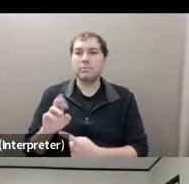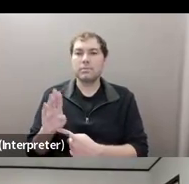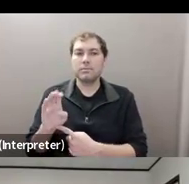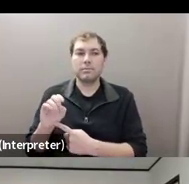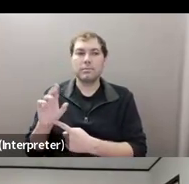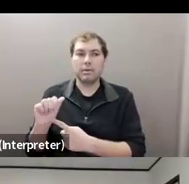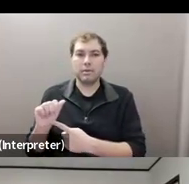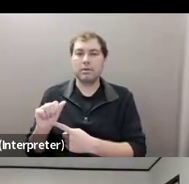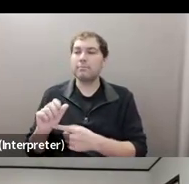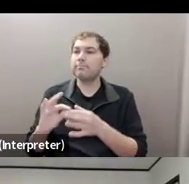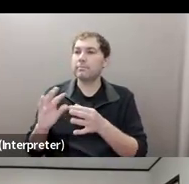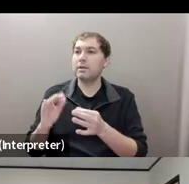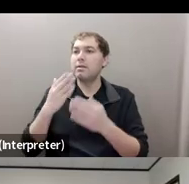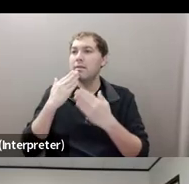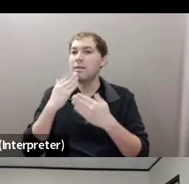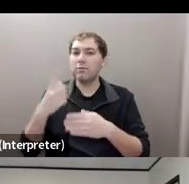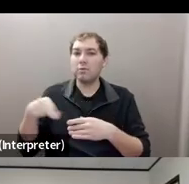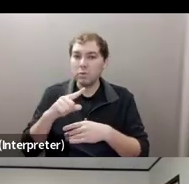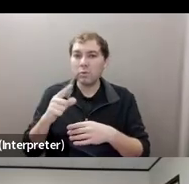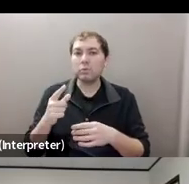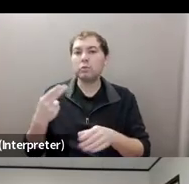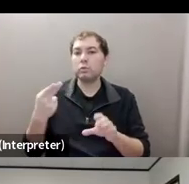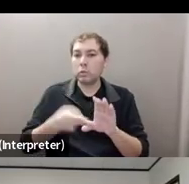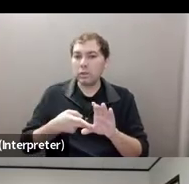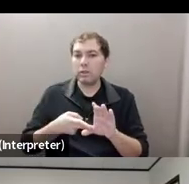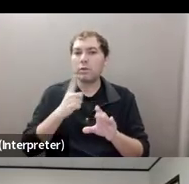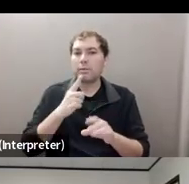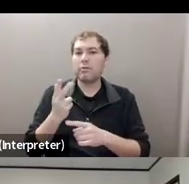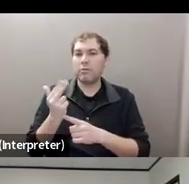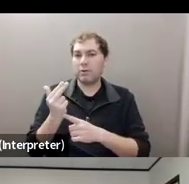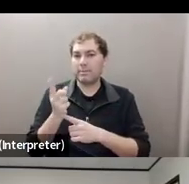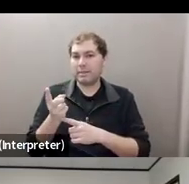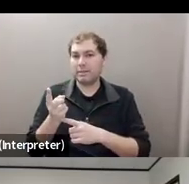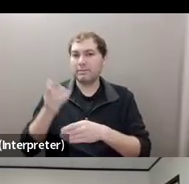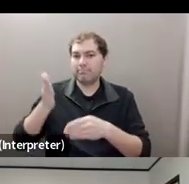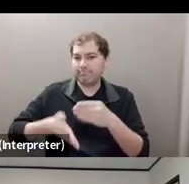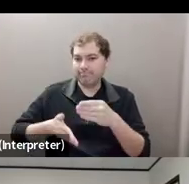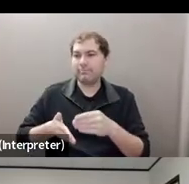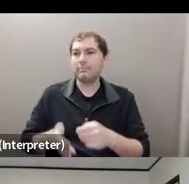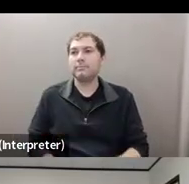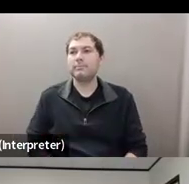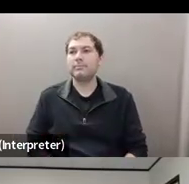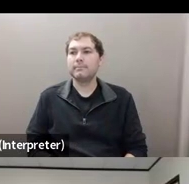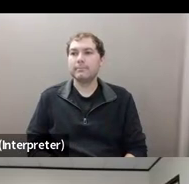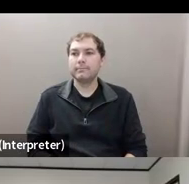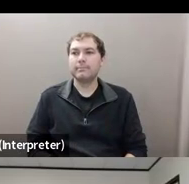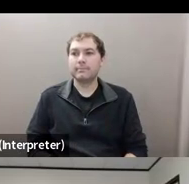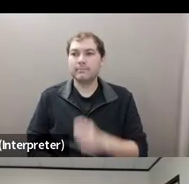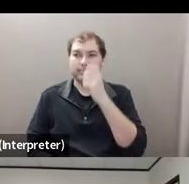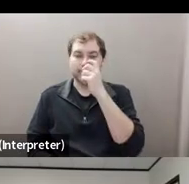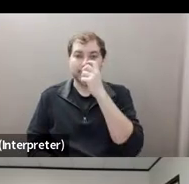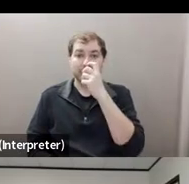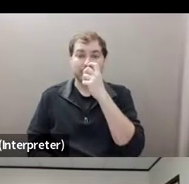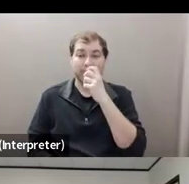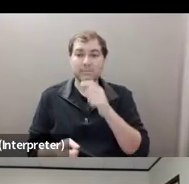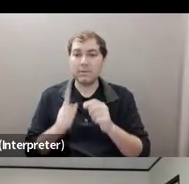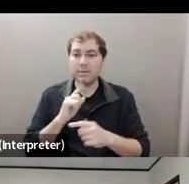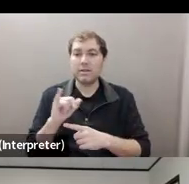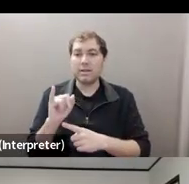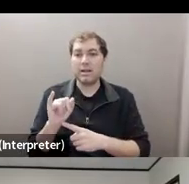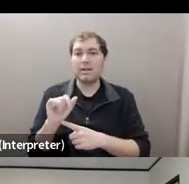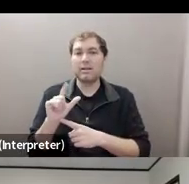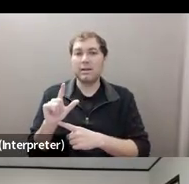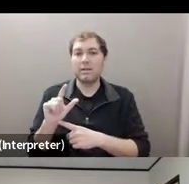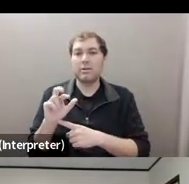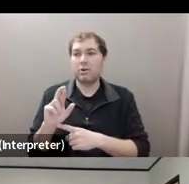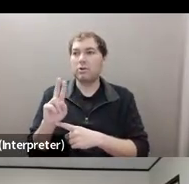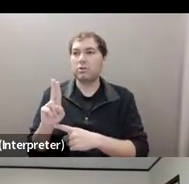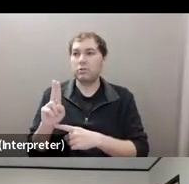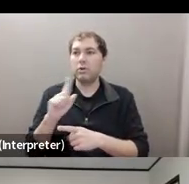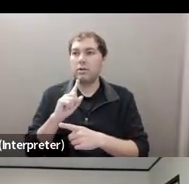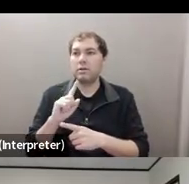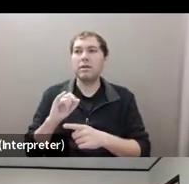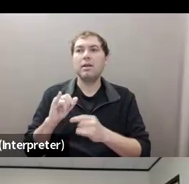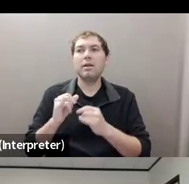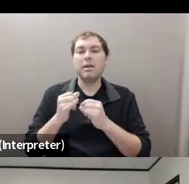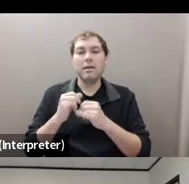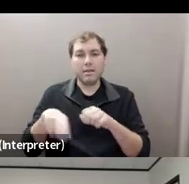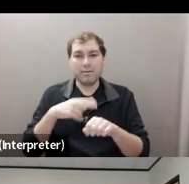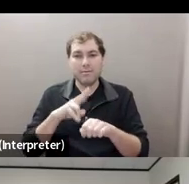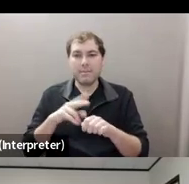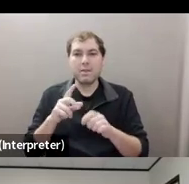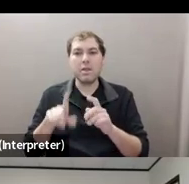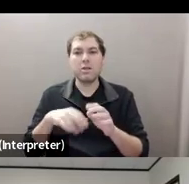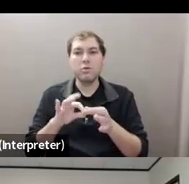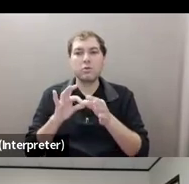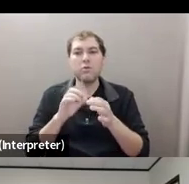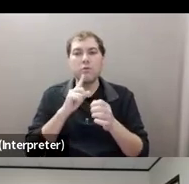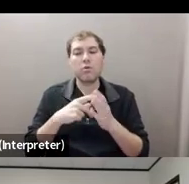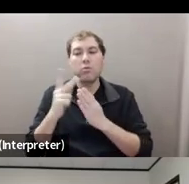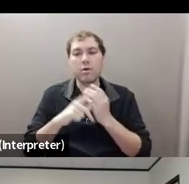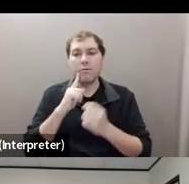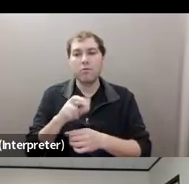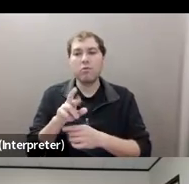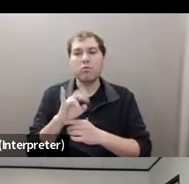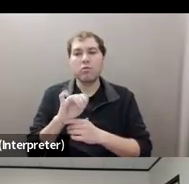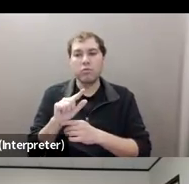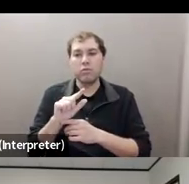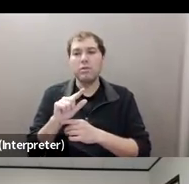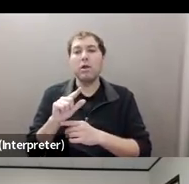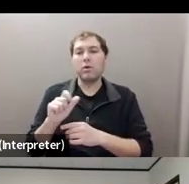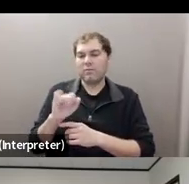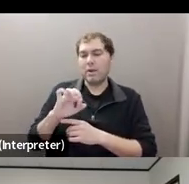Adam w/APRIL: thank you for everybody that joined us today. We are about 13 min away from the conclusion. And this has been an Iru the National Training and Technical Assistance Center and the Association of Programs for Royal Independent Living core Conversations.